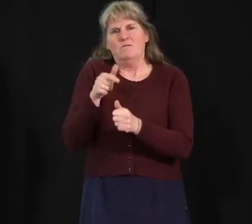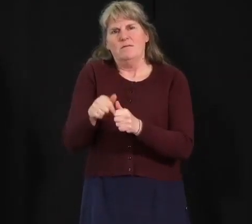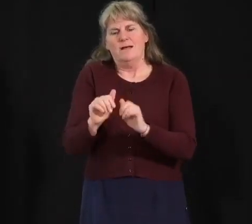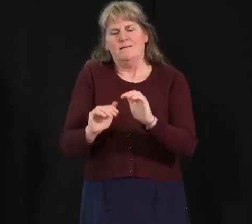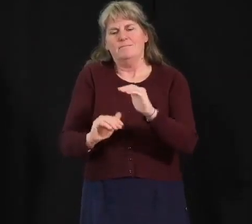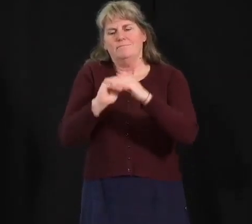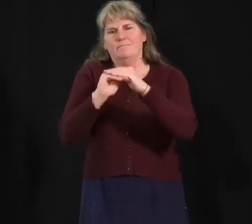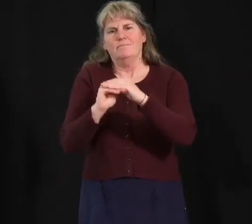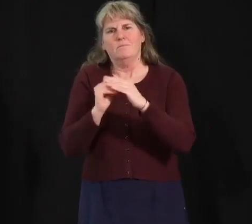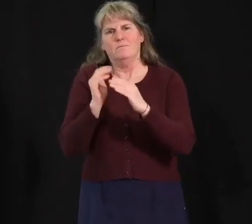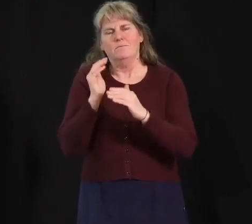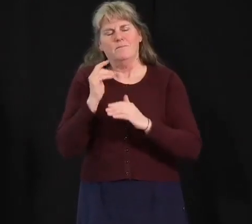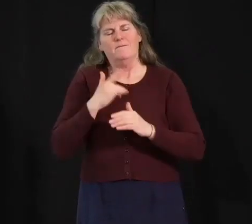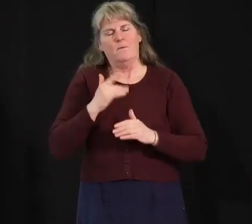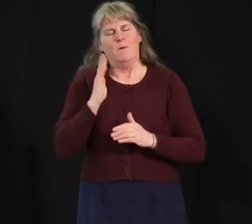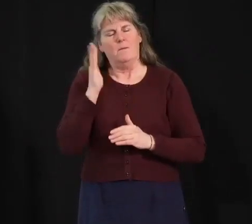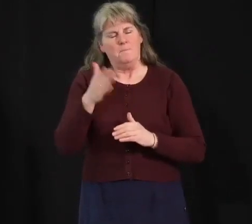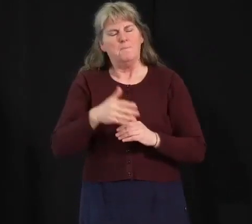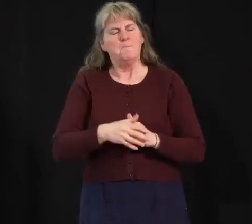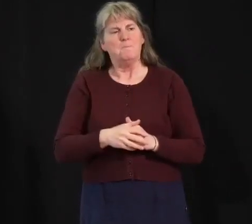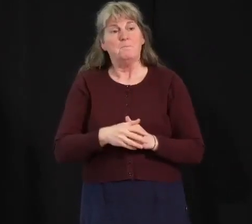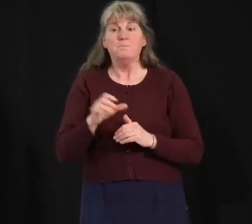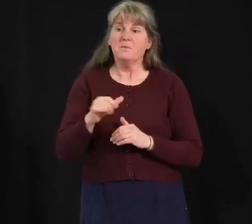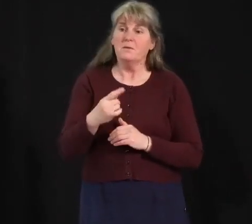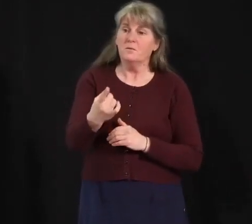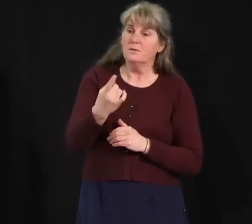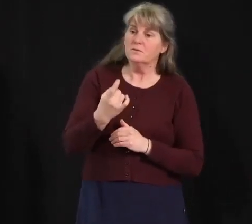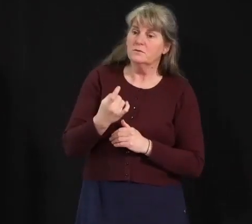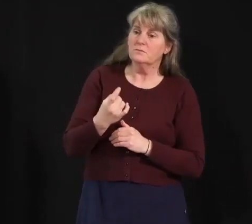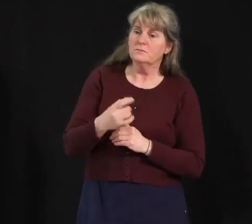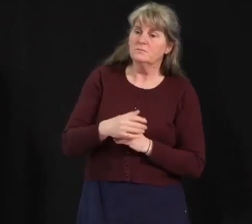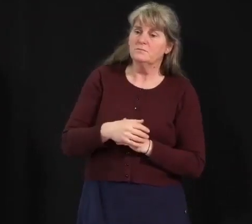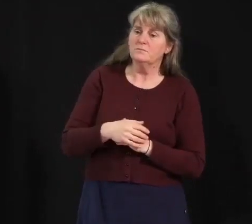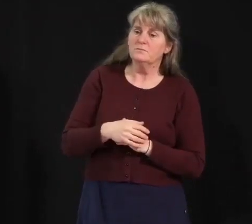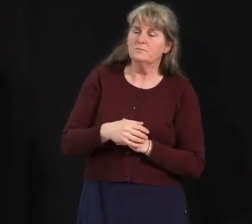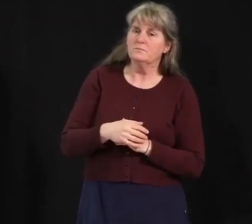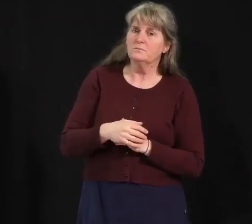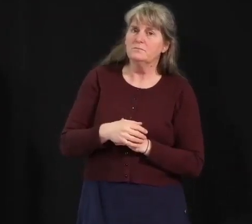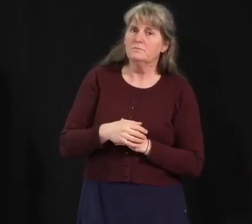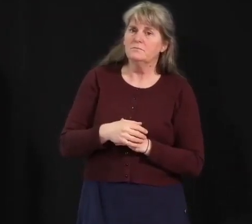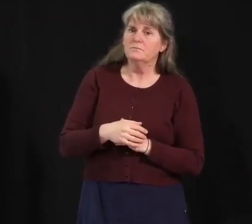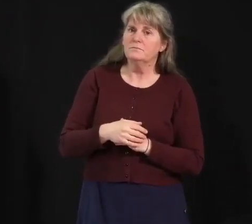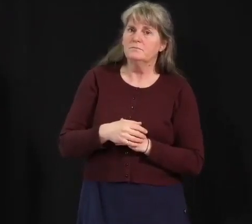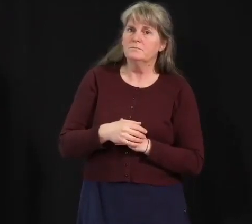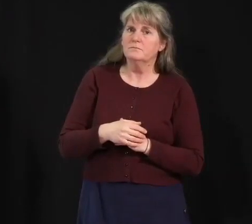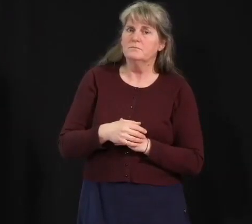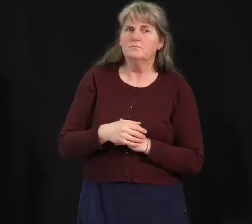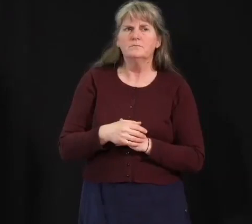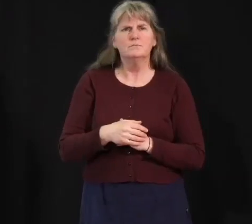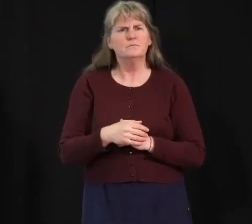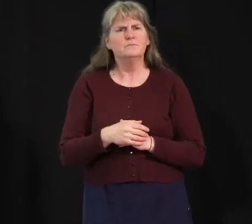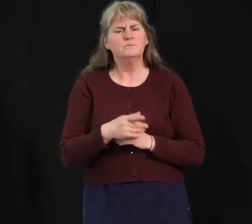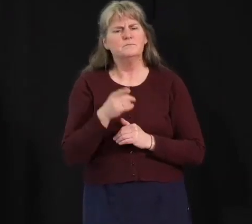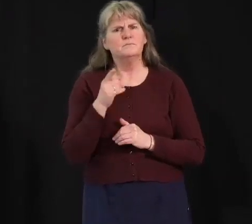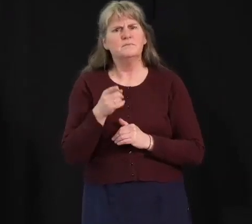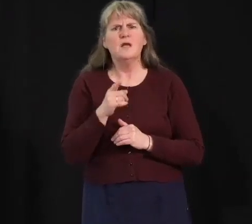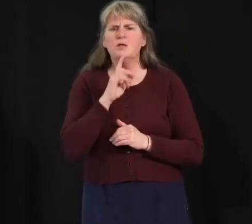gatherings of people are risk factors for COVID spread so that will also be a lens that we will apply to considering any kind of